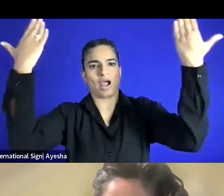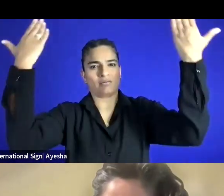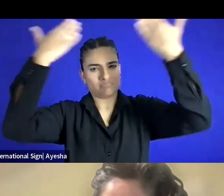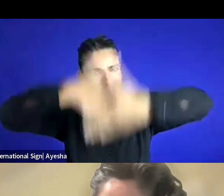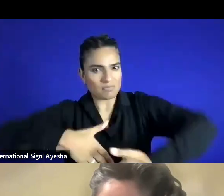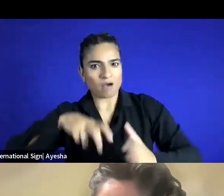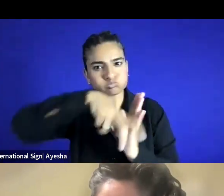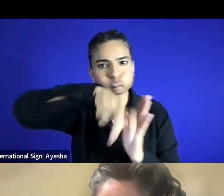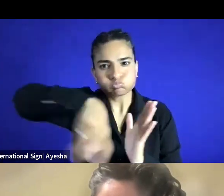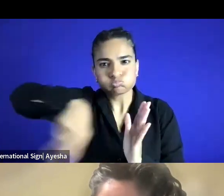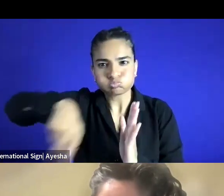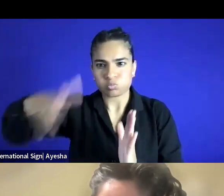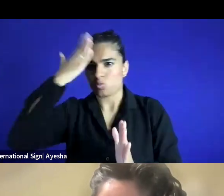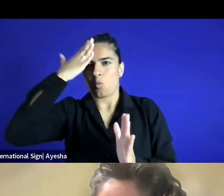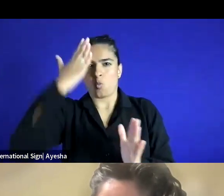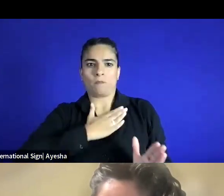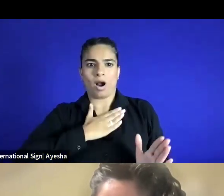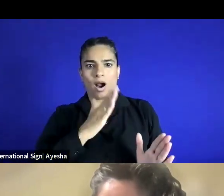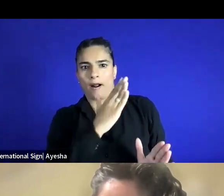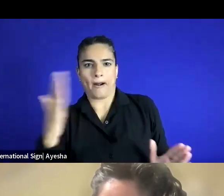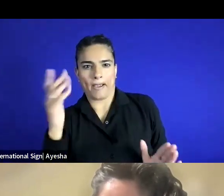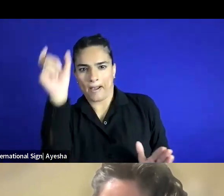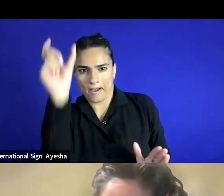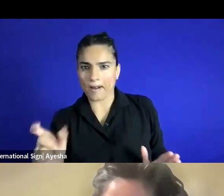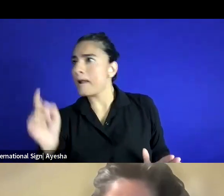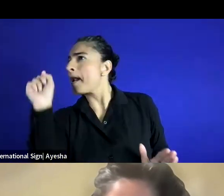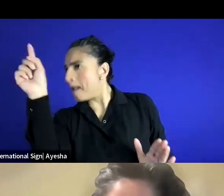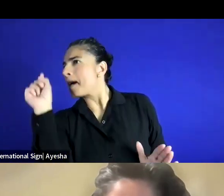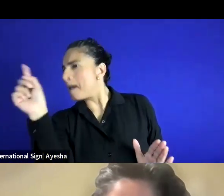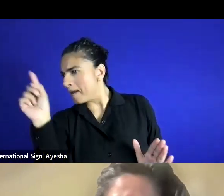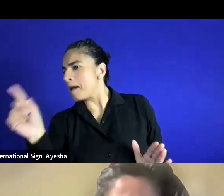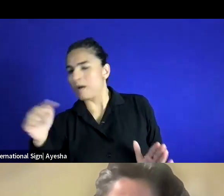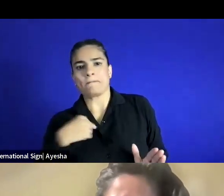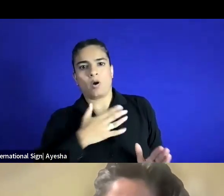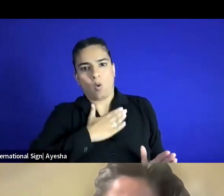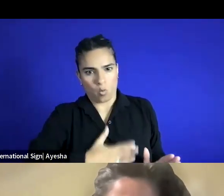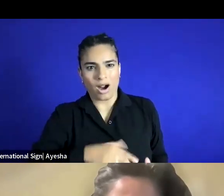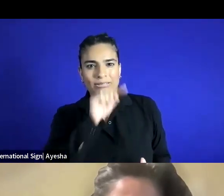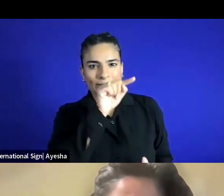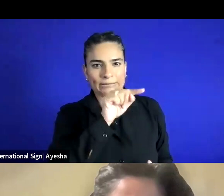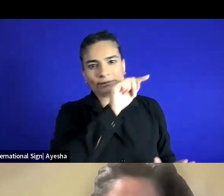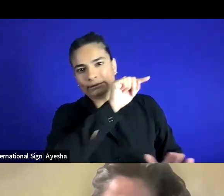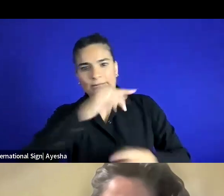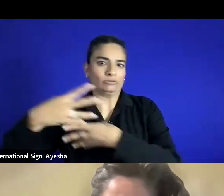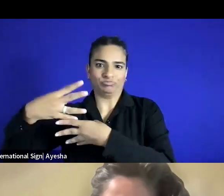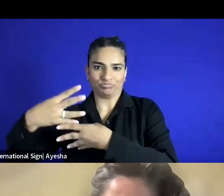Once you click on that, it will filter out to my agenda. And this is yes.